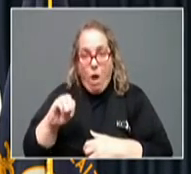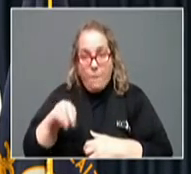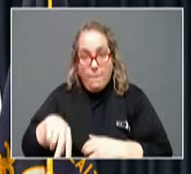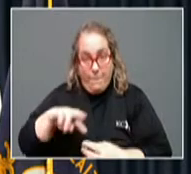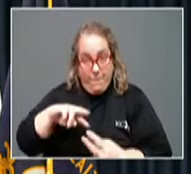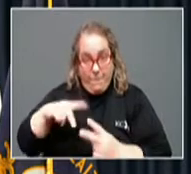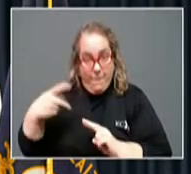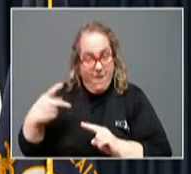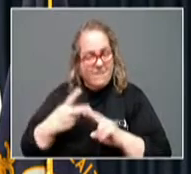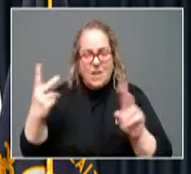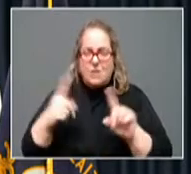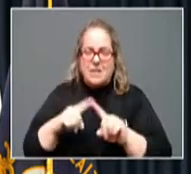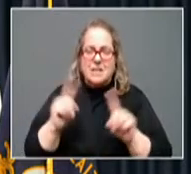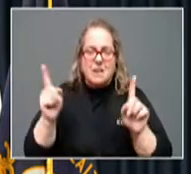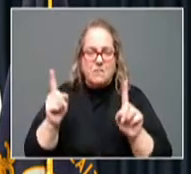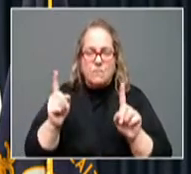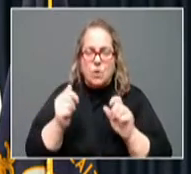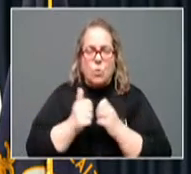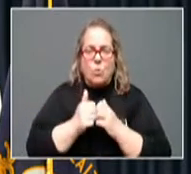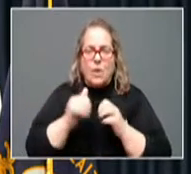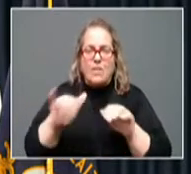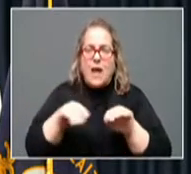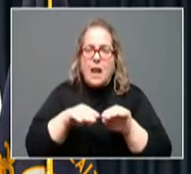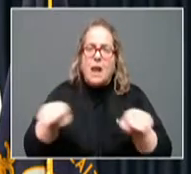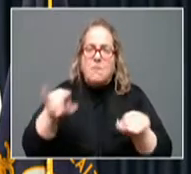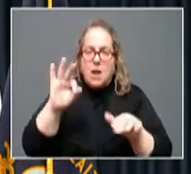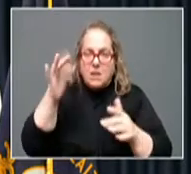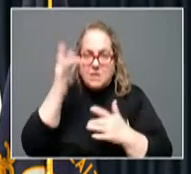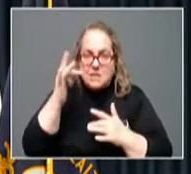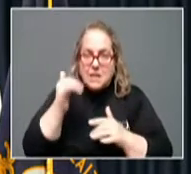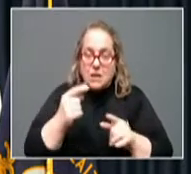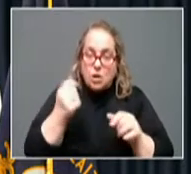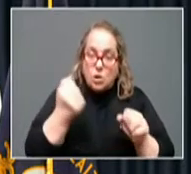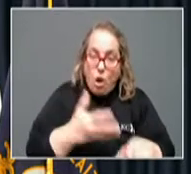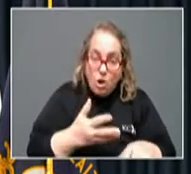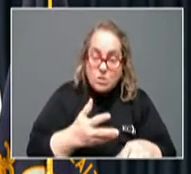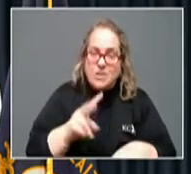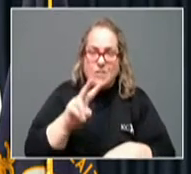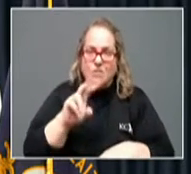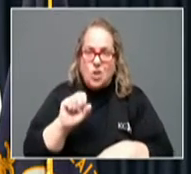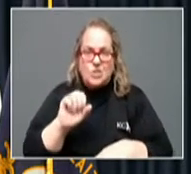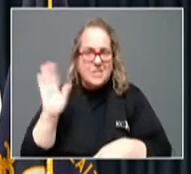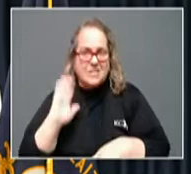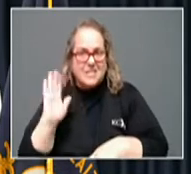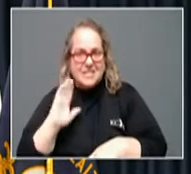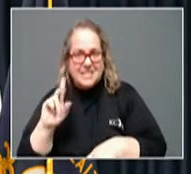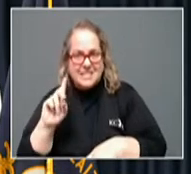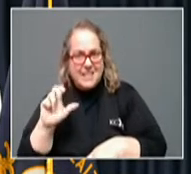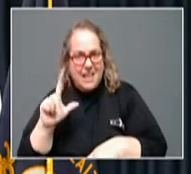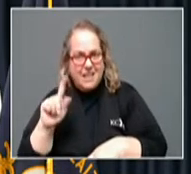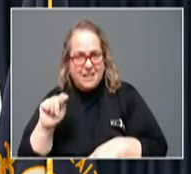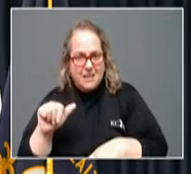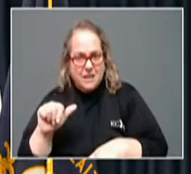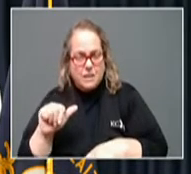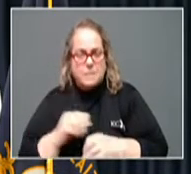of disease it causes versus previous variants. Our goal would also um to be